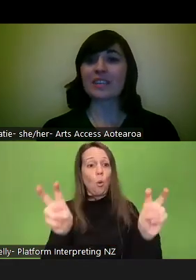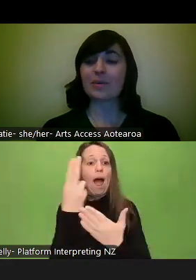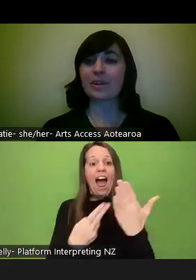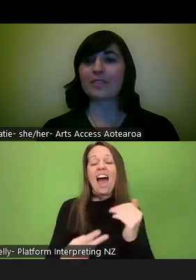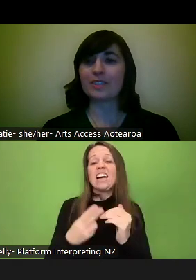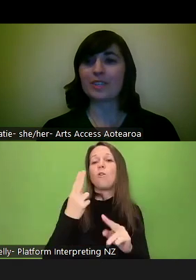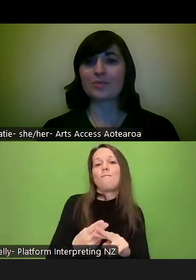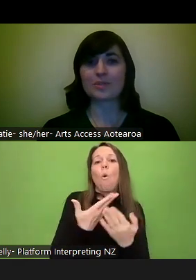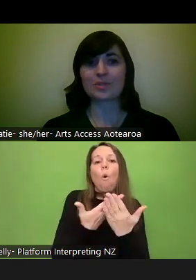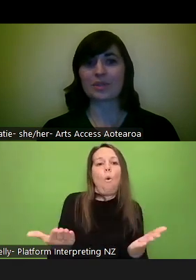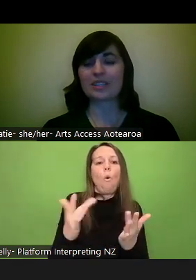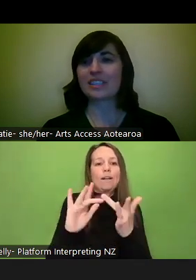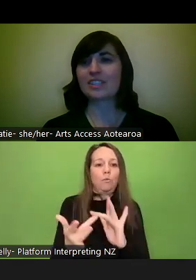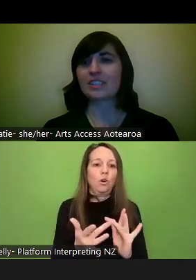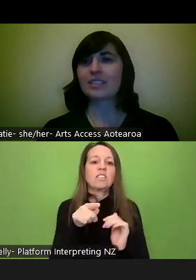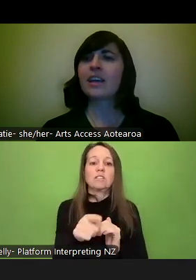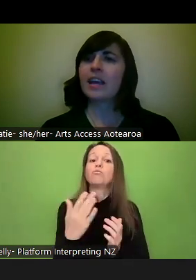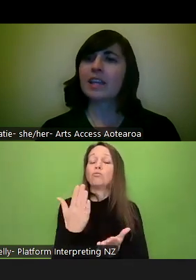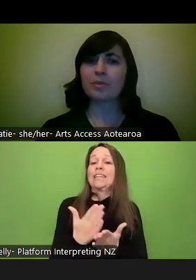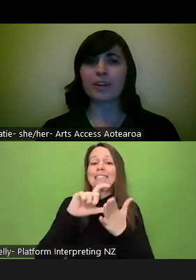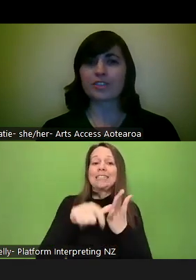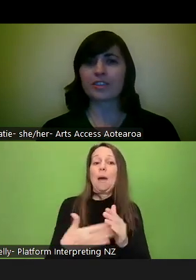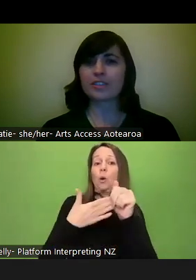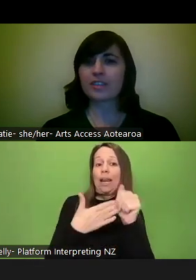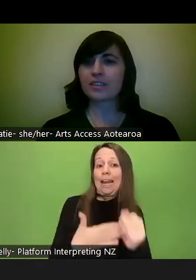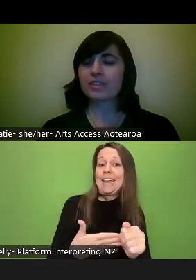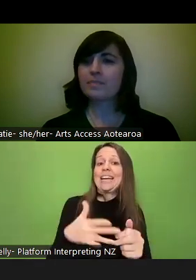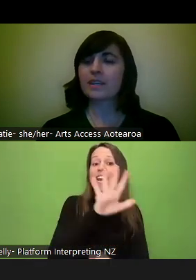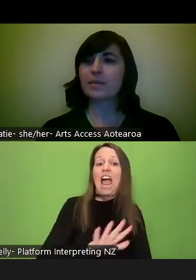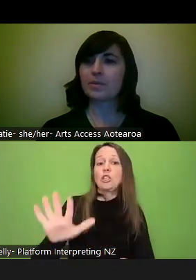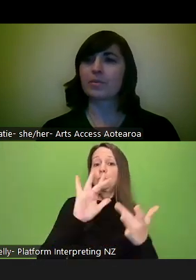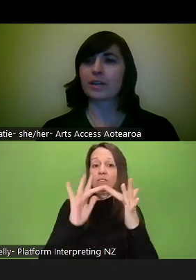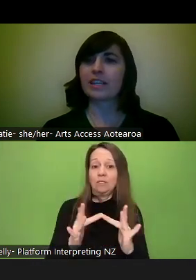network of individuals and organizations in the professional arts sector, who are working